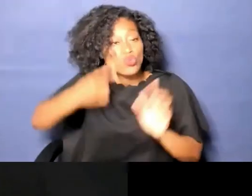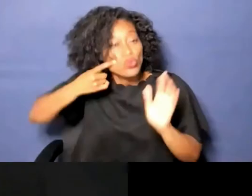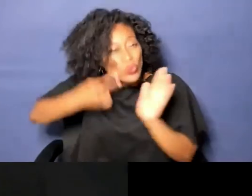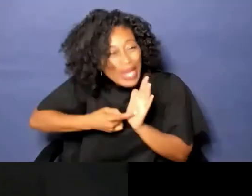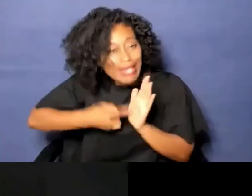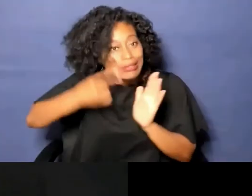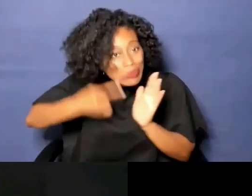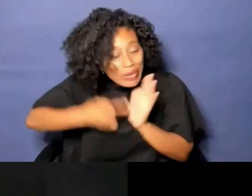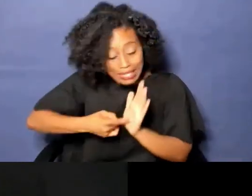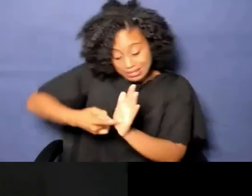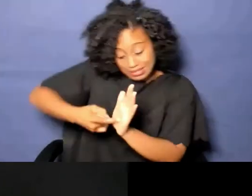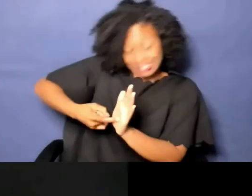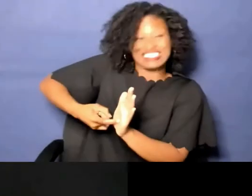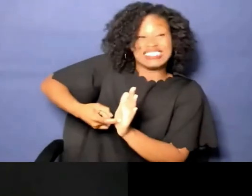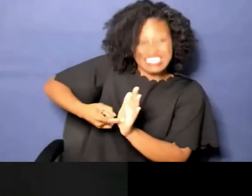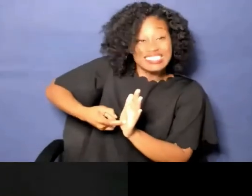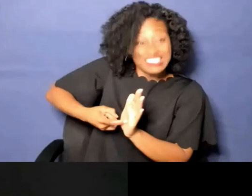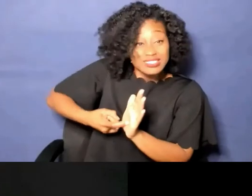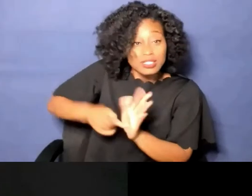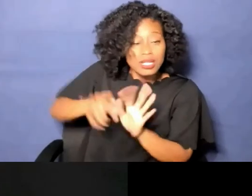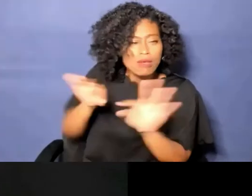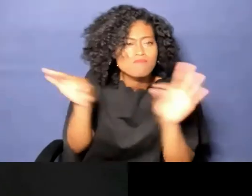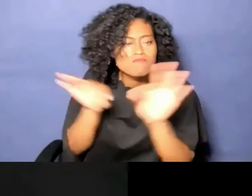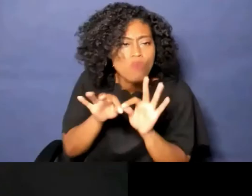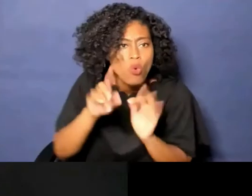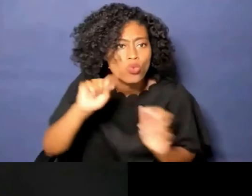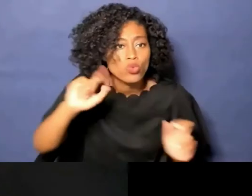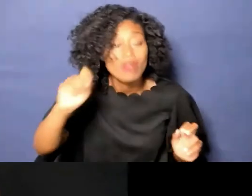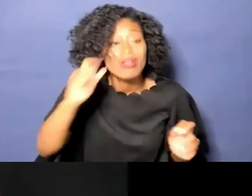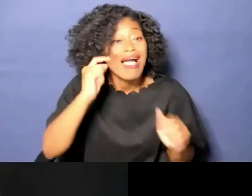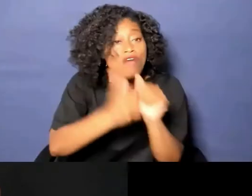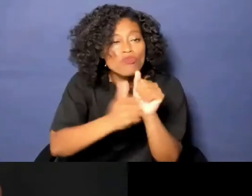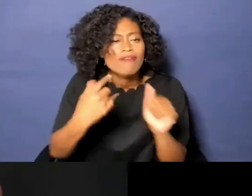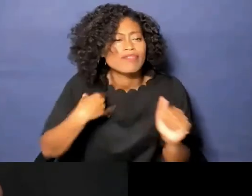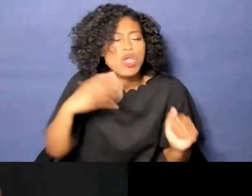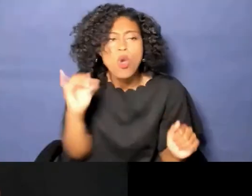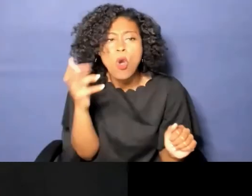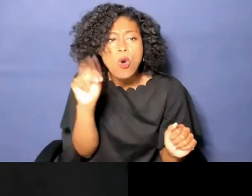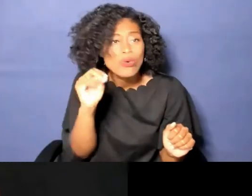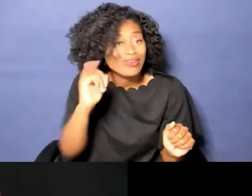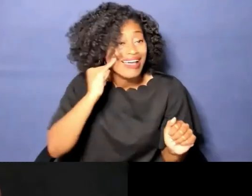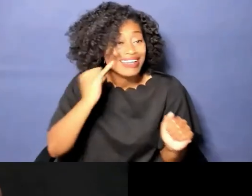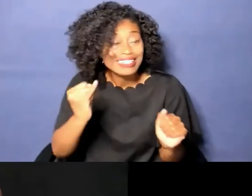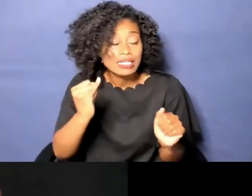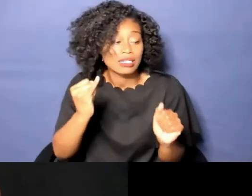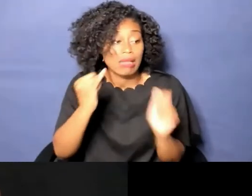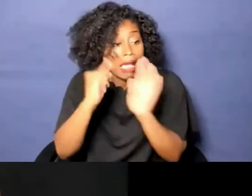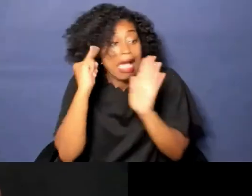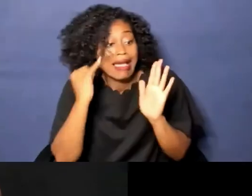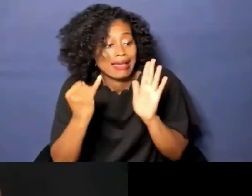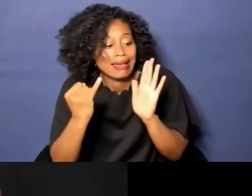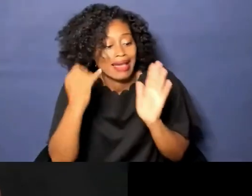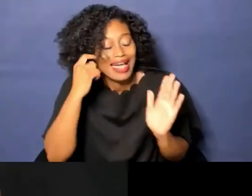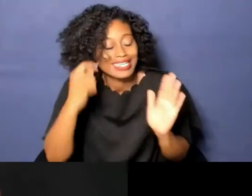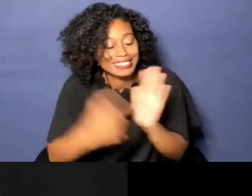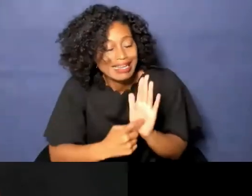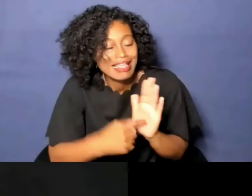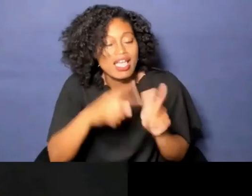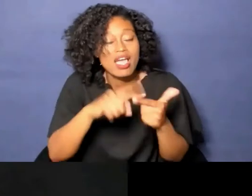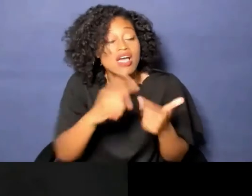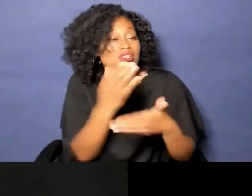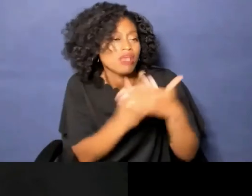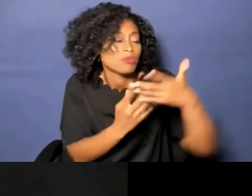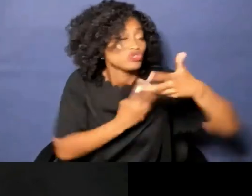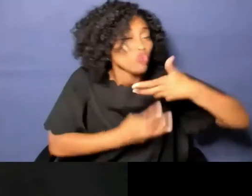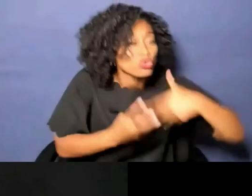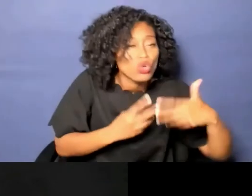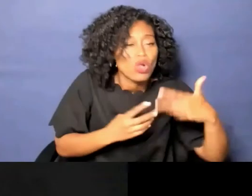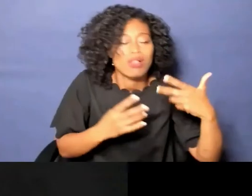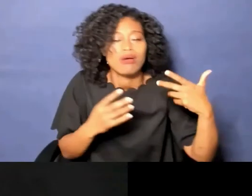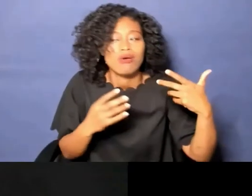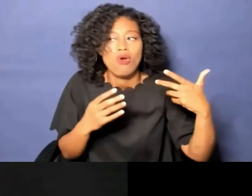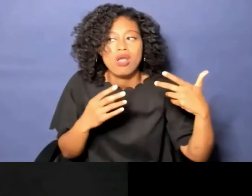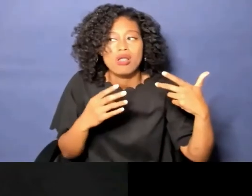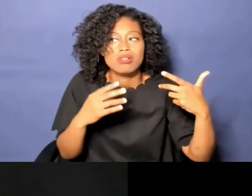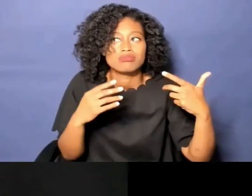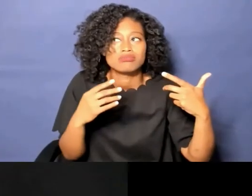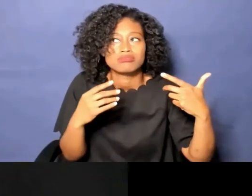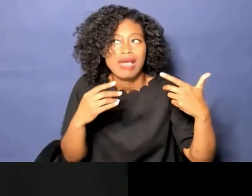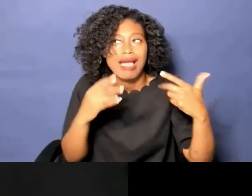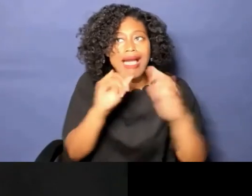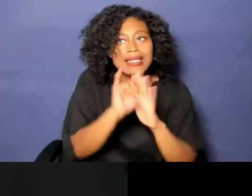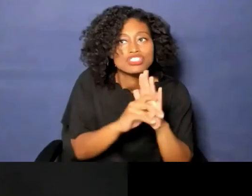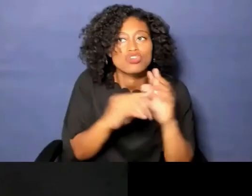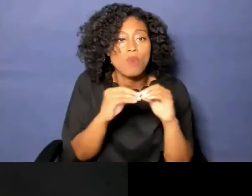to use, because everybody has a social identity. And there are other conditions that are denigrated